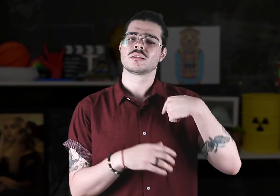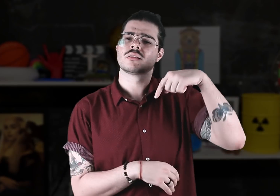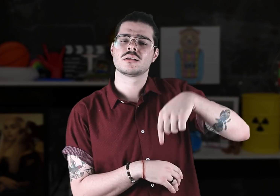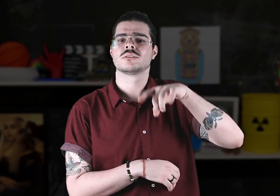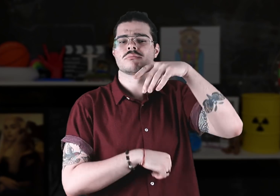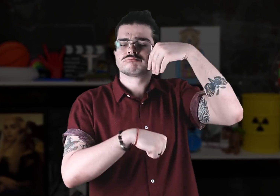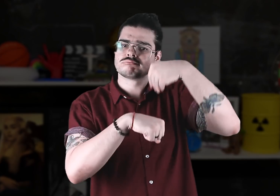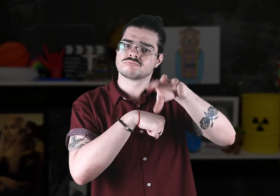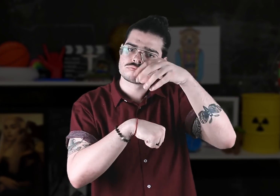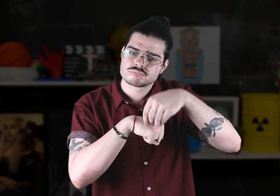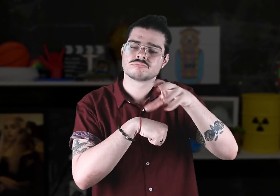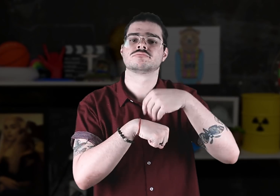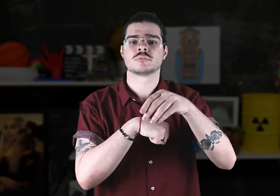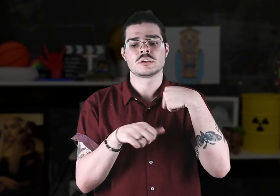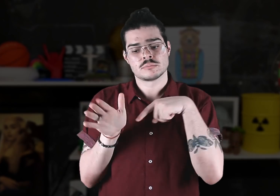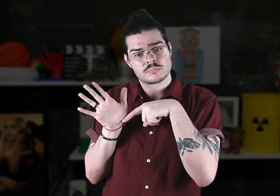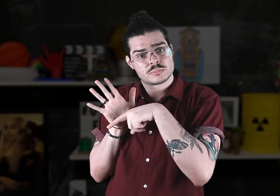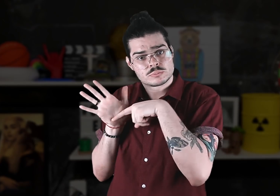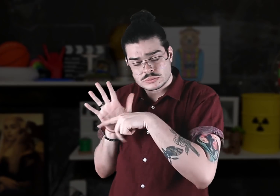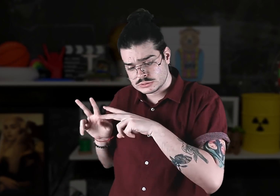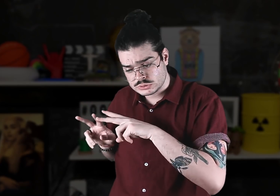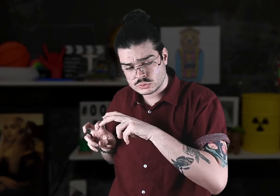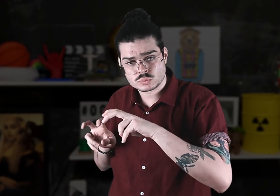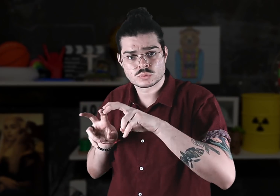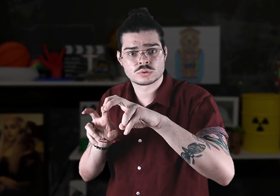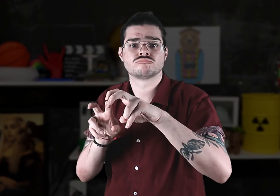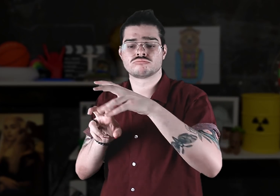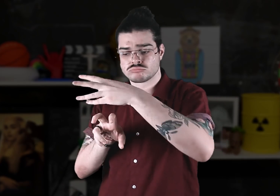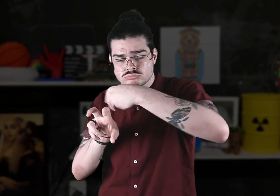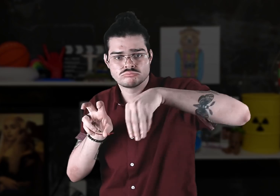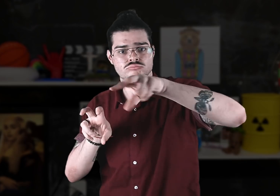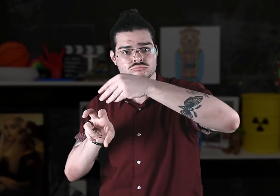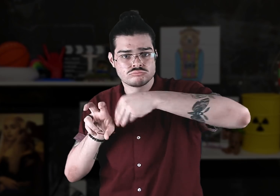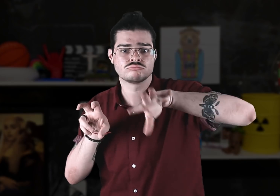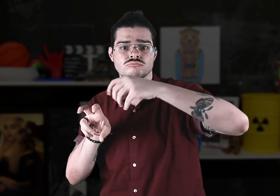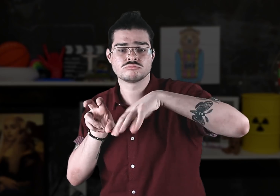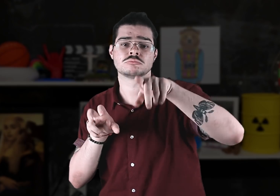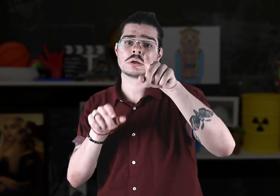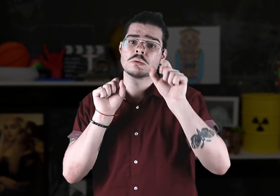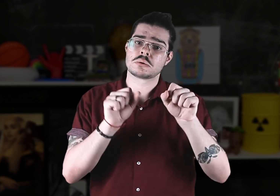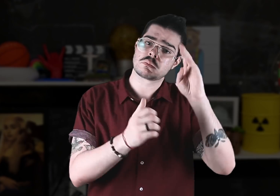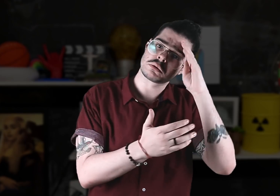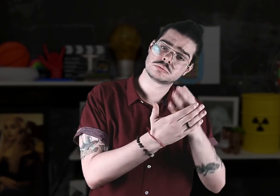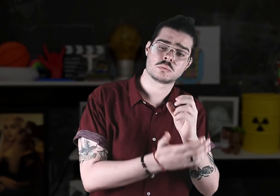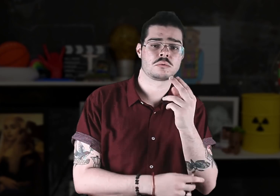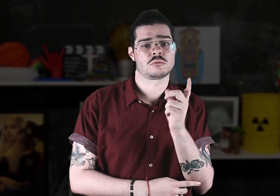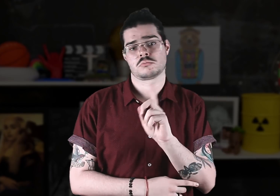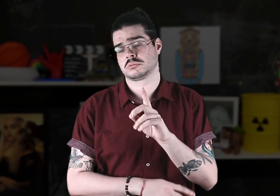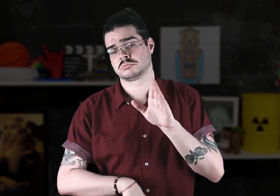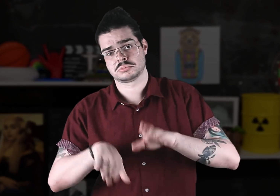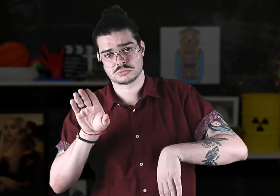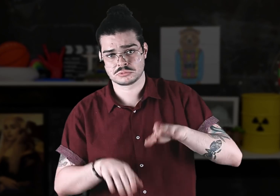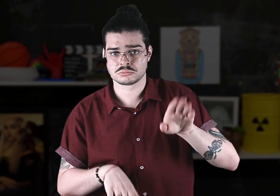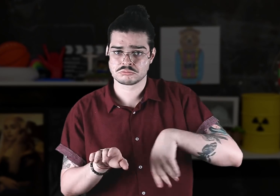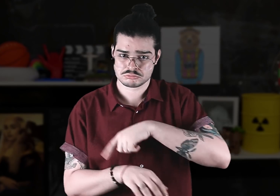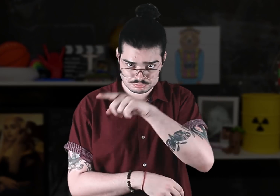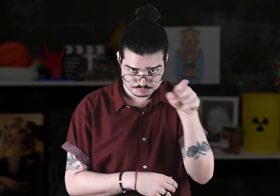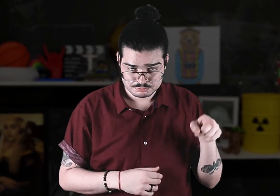came here to share with you my research on this subject, you can believe it or not.